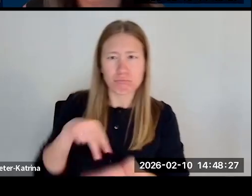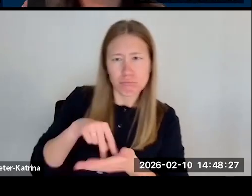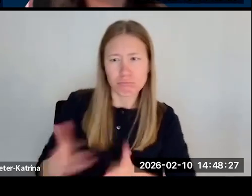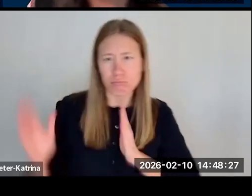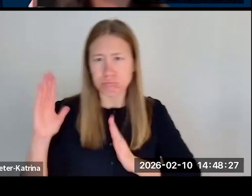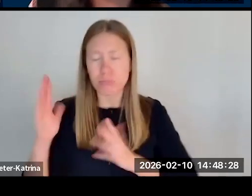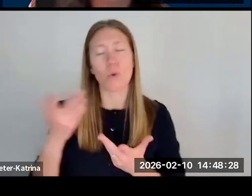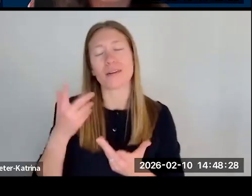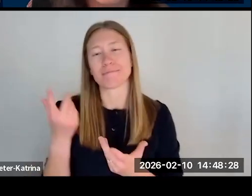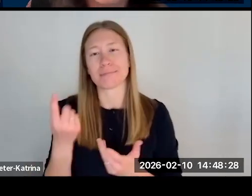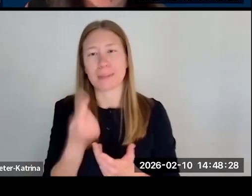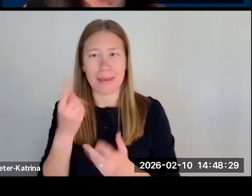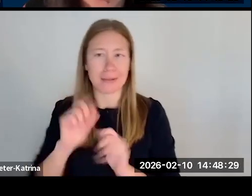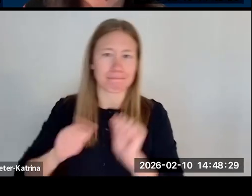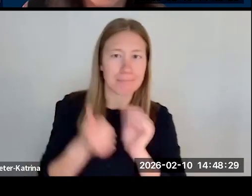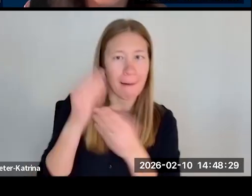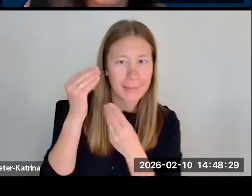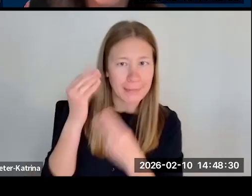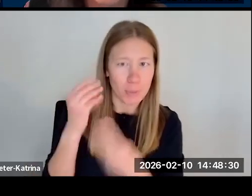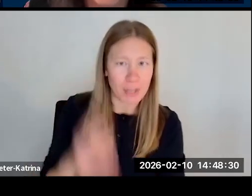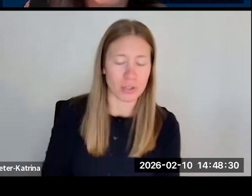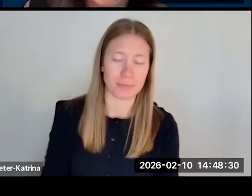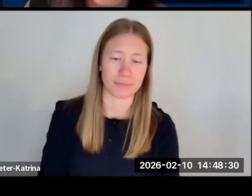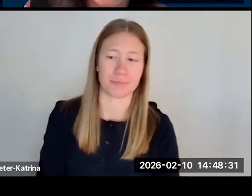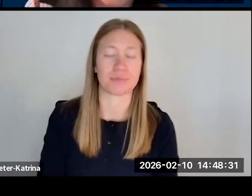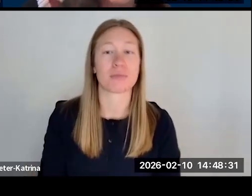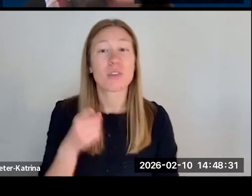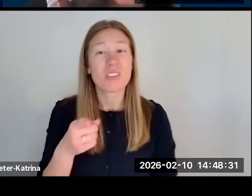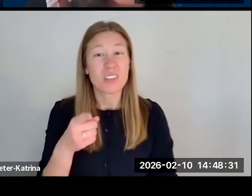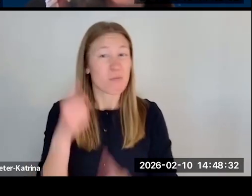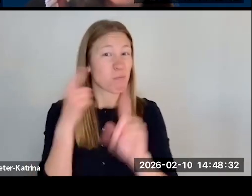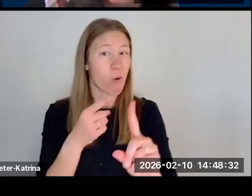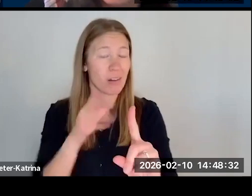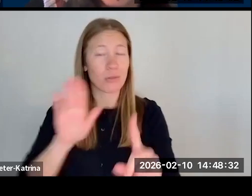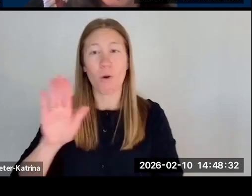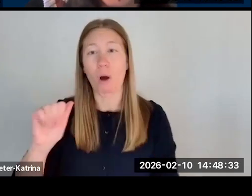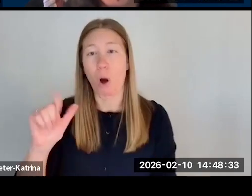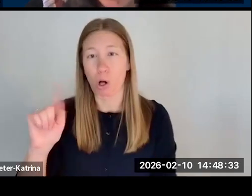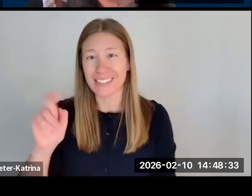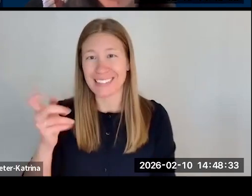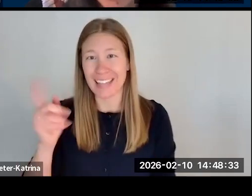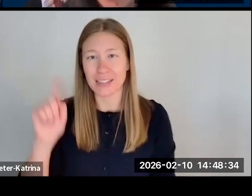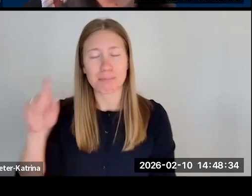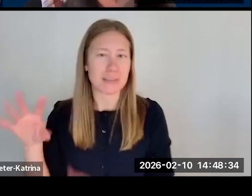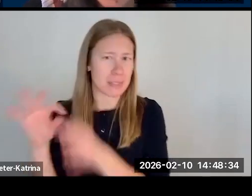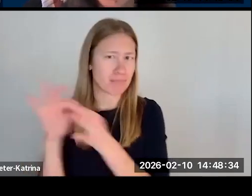So you want your alt text to be relevant to the rest of the document content